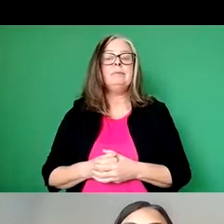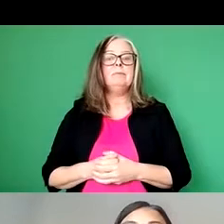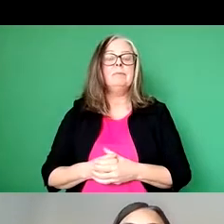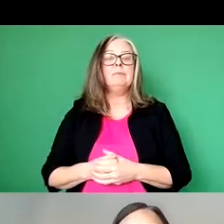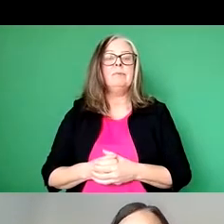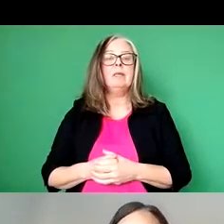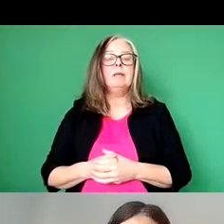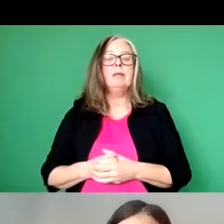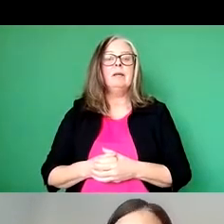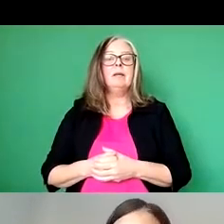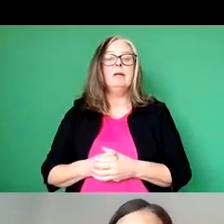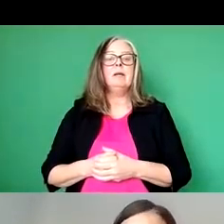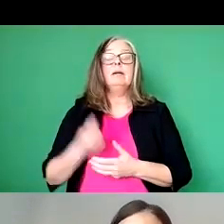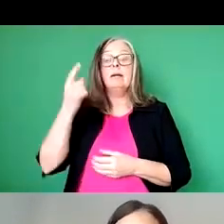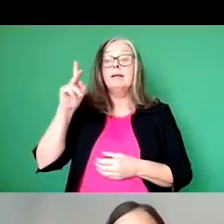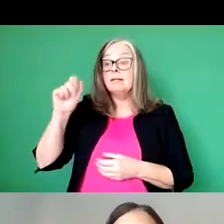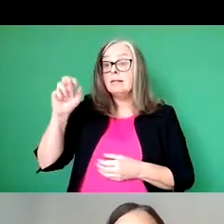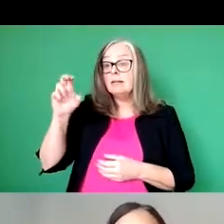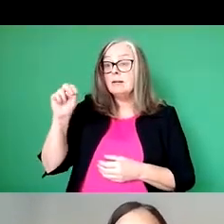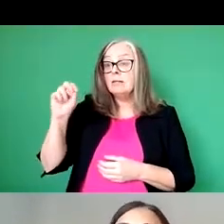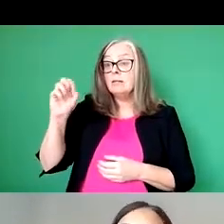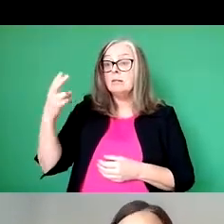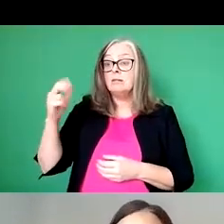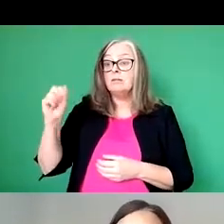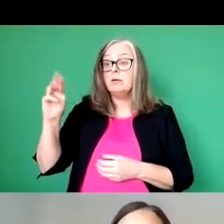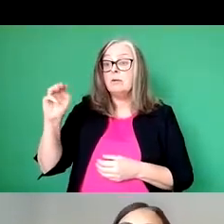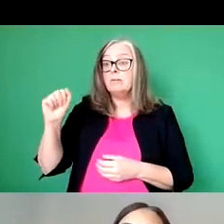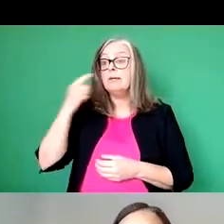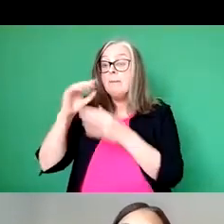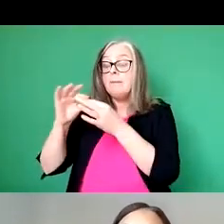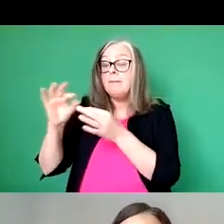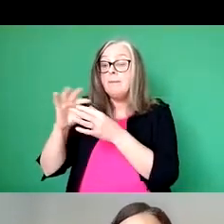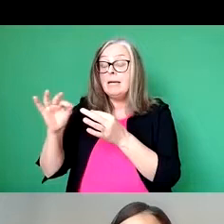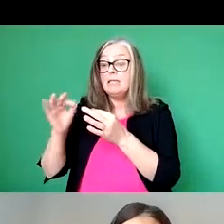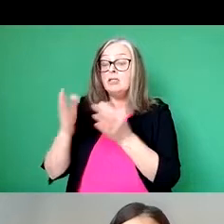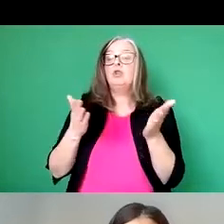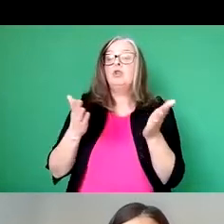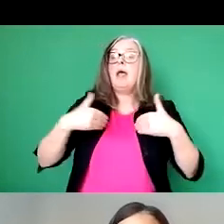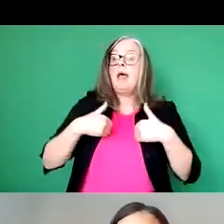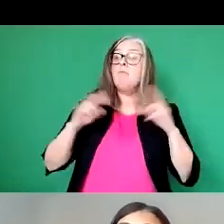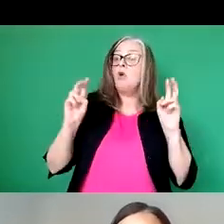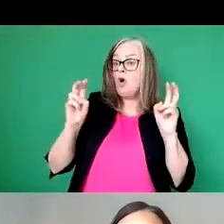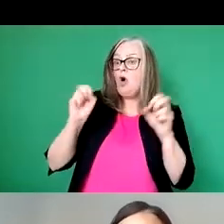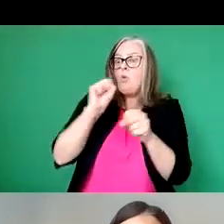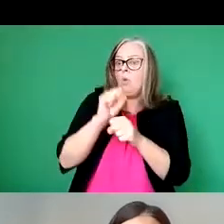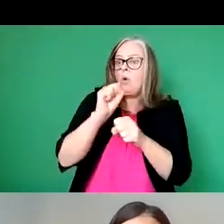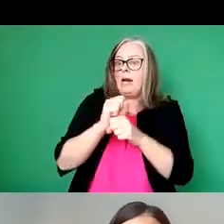well as as karen sharma mentioned service animals are working animals that are really focused